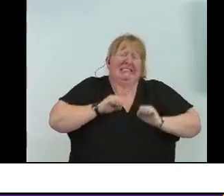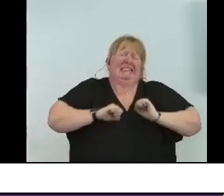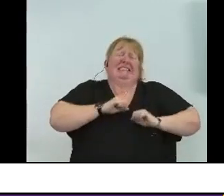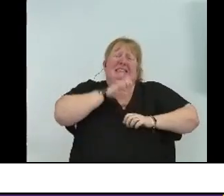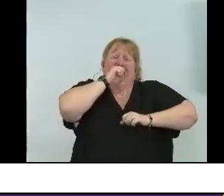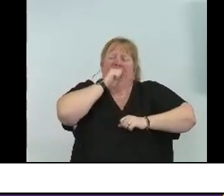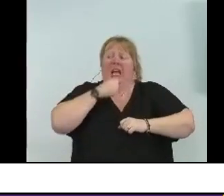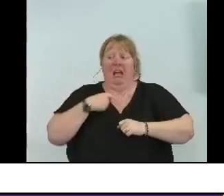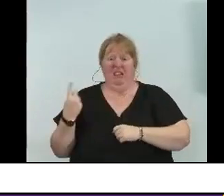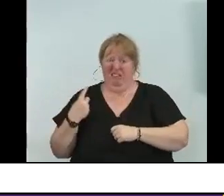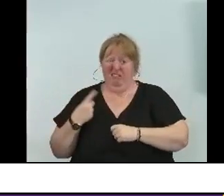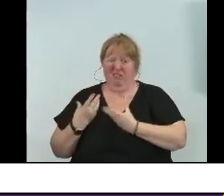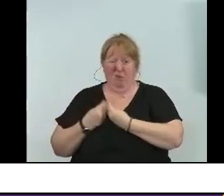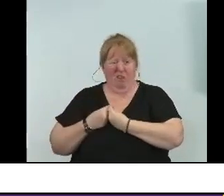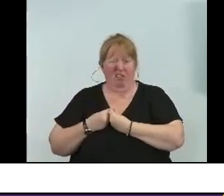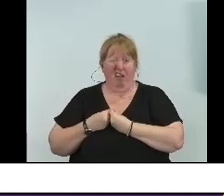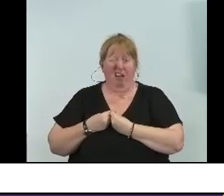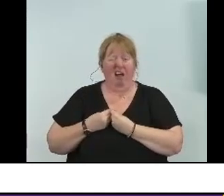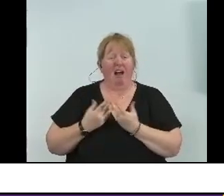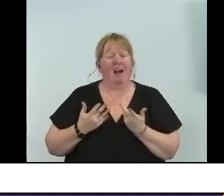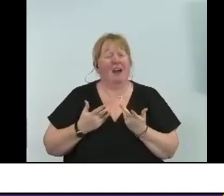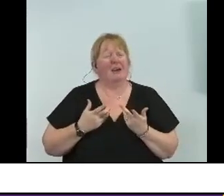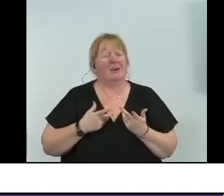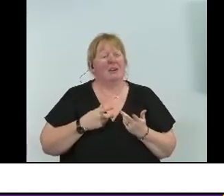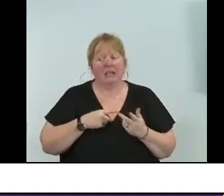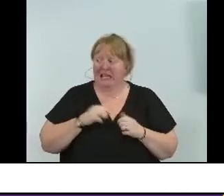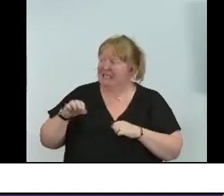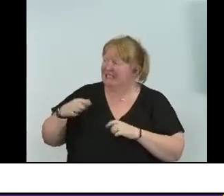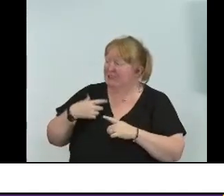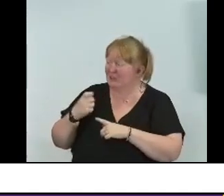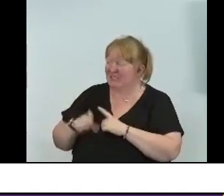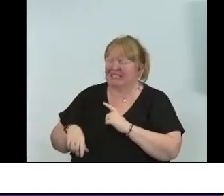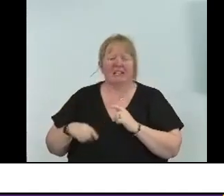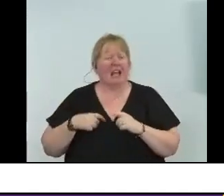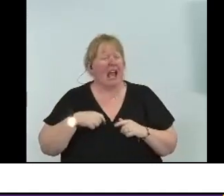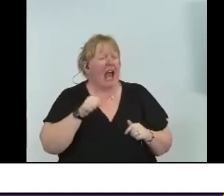We did And I just really noticed the difference from one to the next.